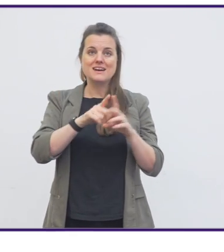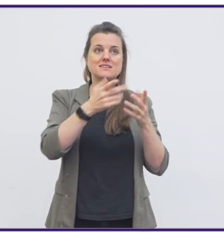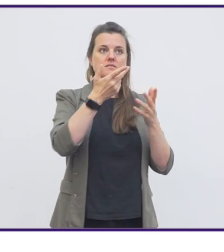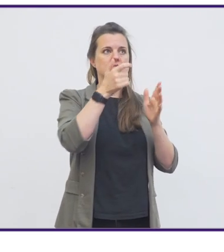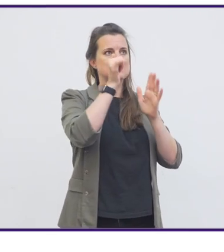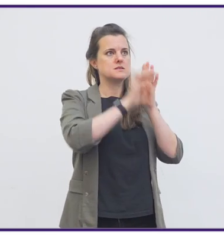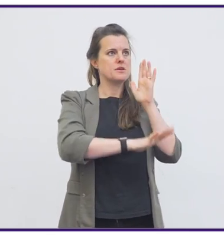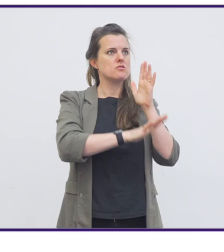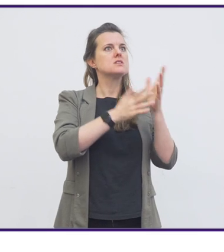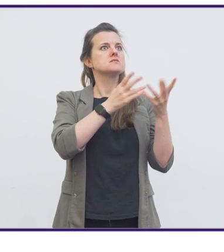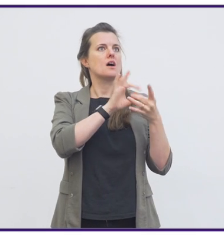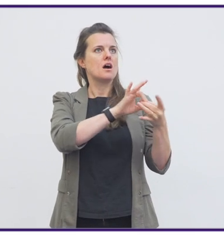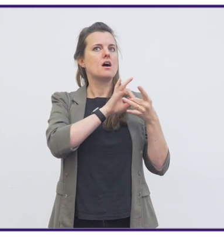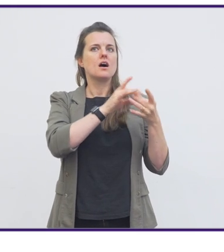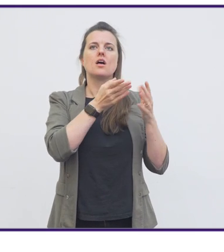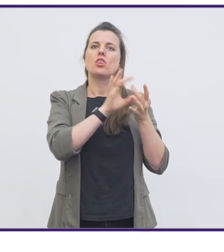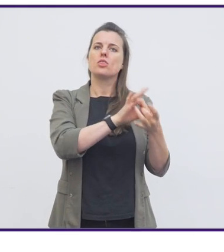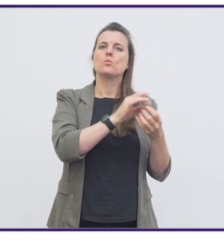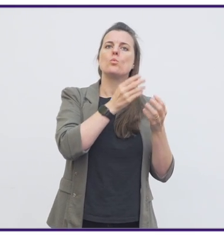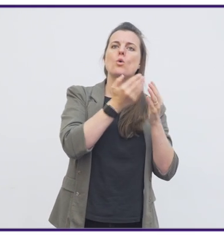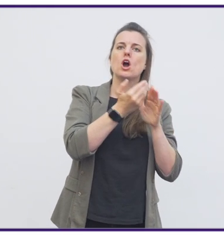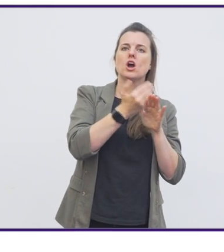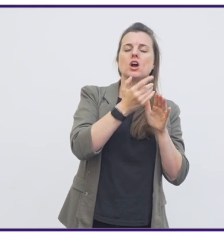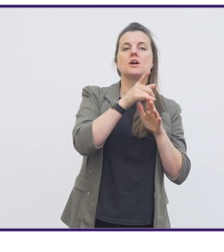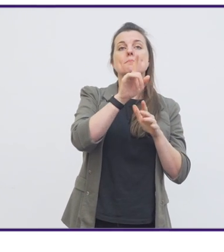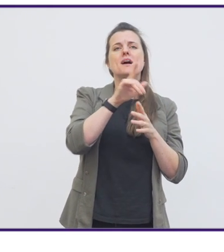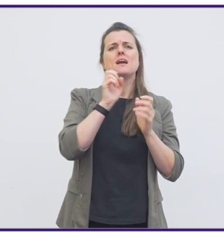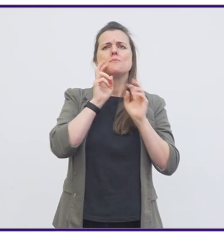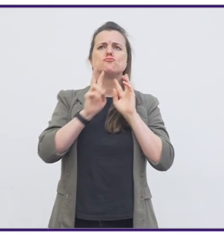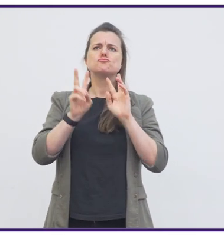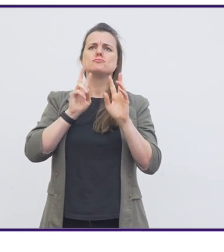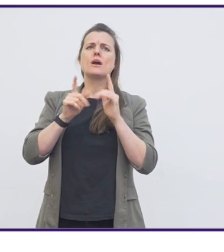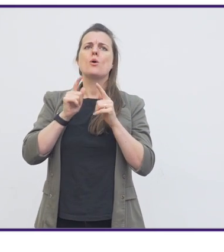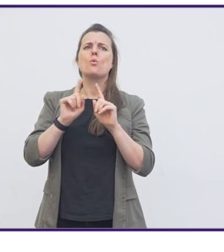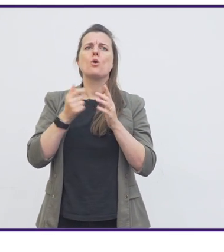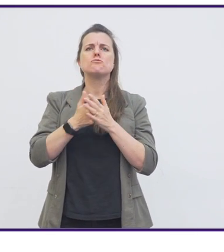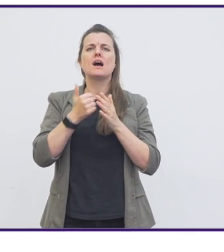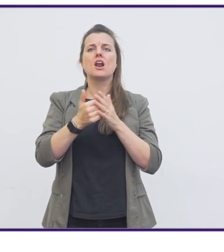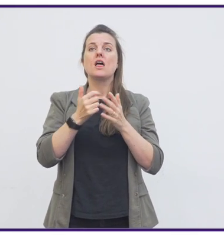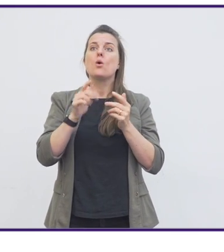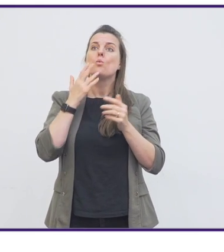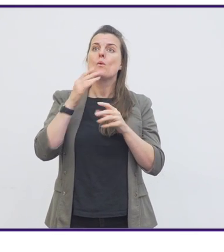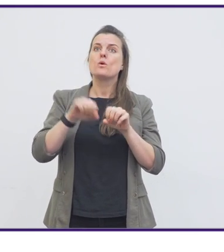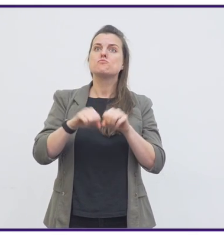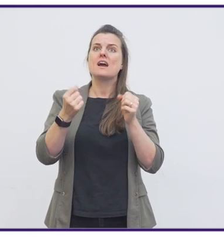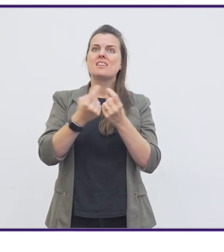Of course, at every level, one pattern keeps showing up. The more complicated we make things, the more they break.